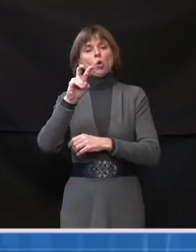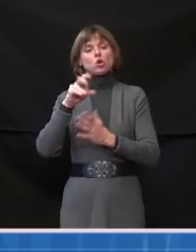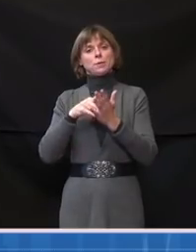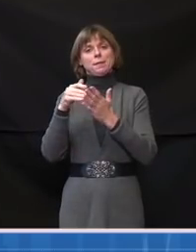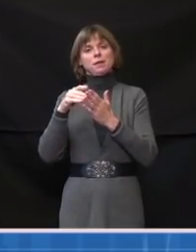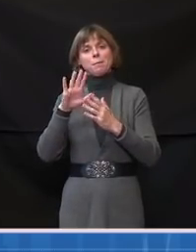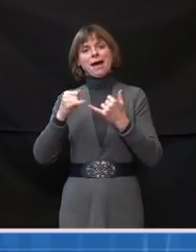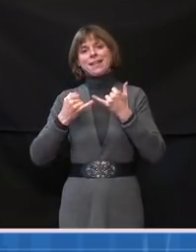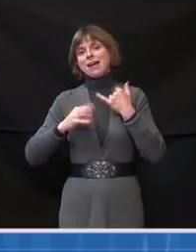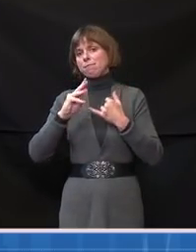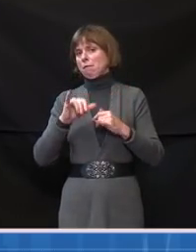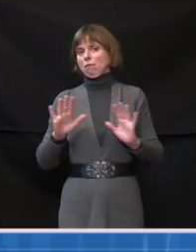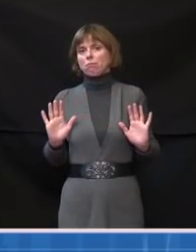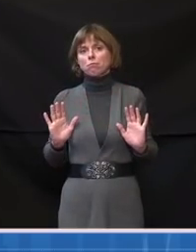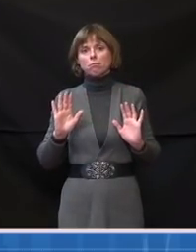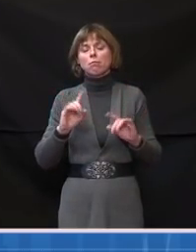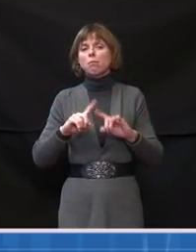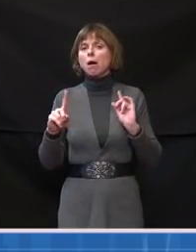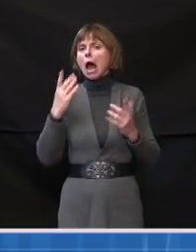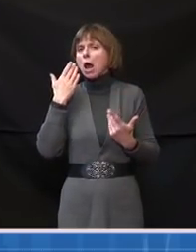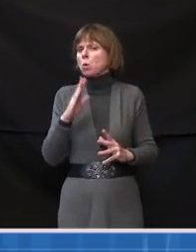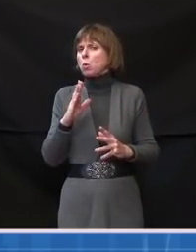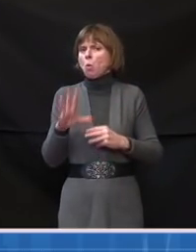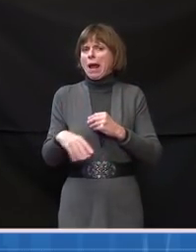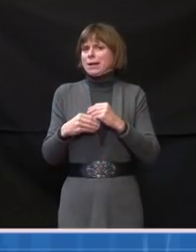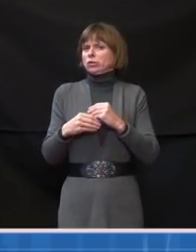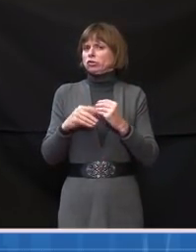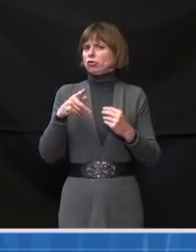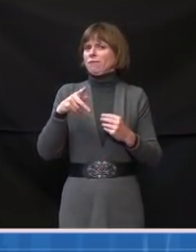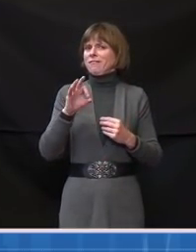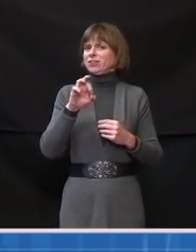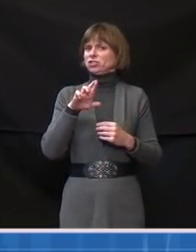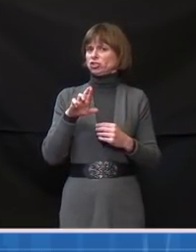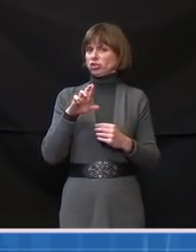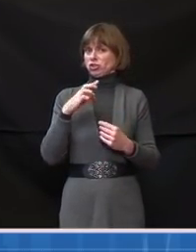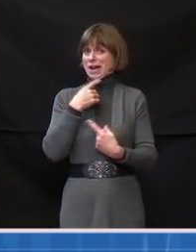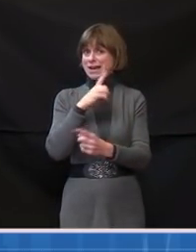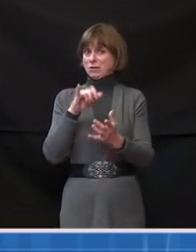But I’m not aware of any additional Pfizer announcements. So Pfizer did announce those accelerated deliveries